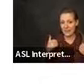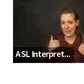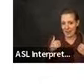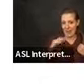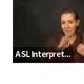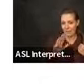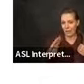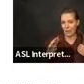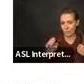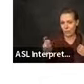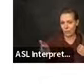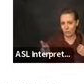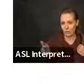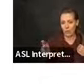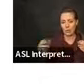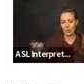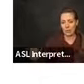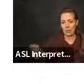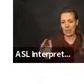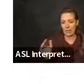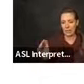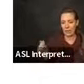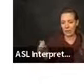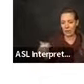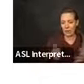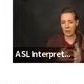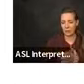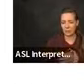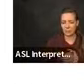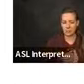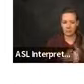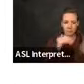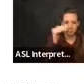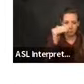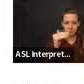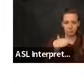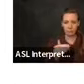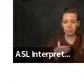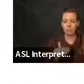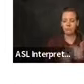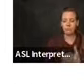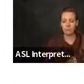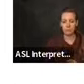as well as Native Hawaiian and other Pacific Islander residents